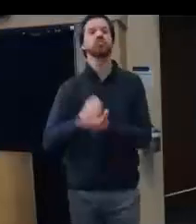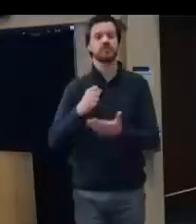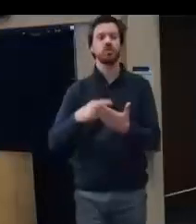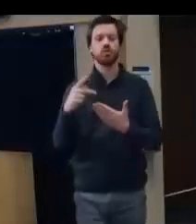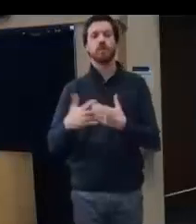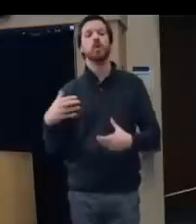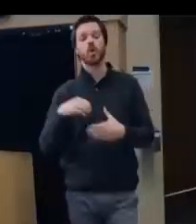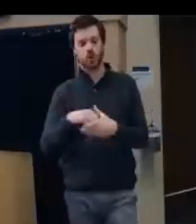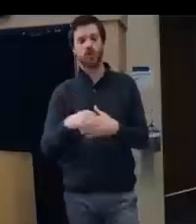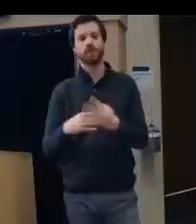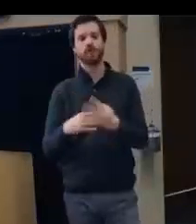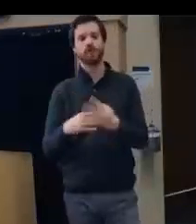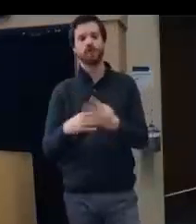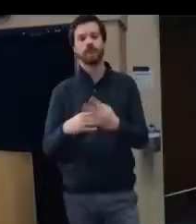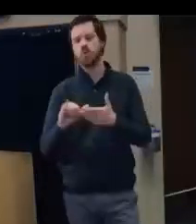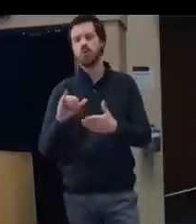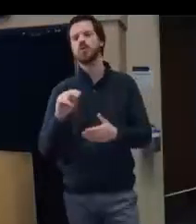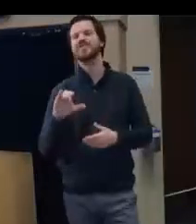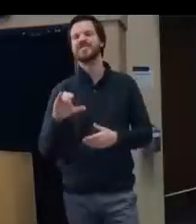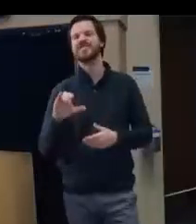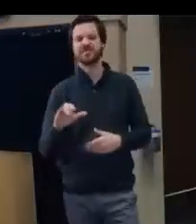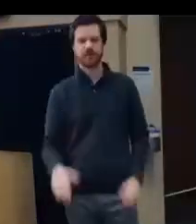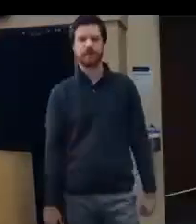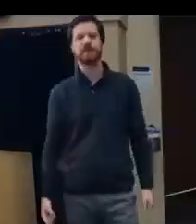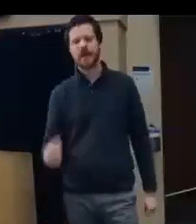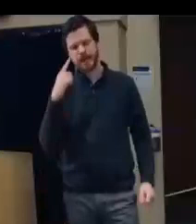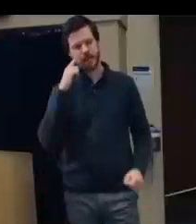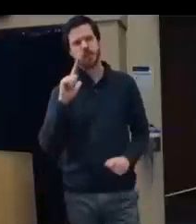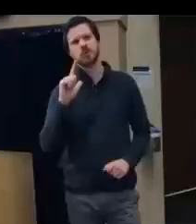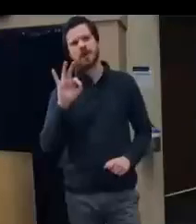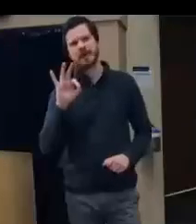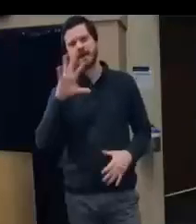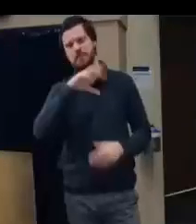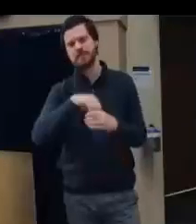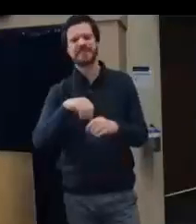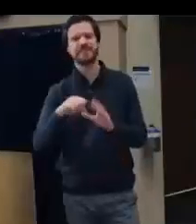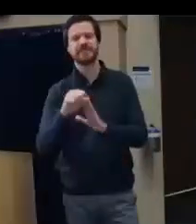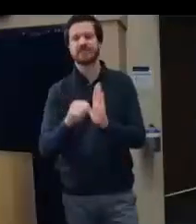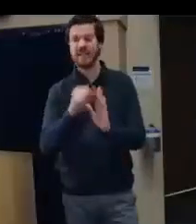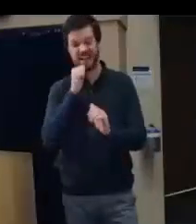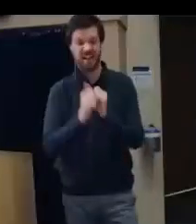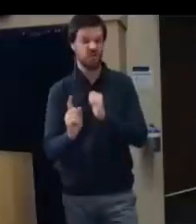including four in New York City in I think about 29 States so they're not everywhere